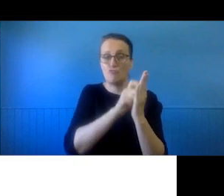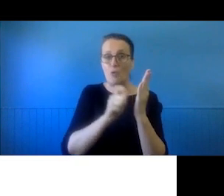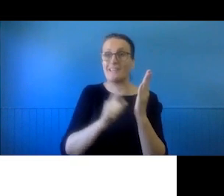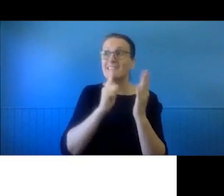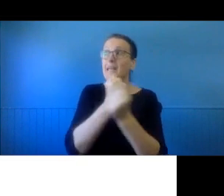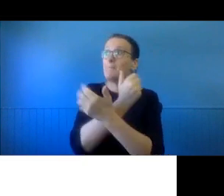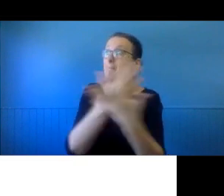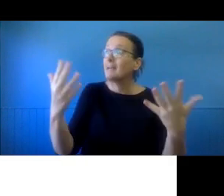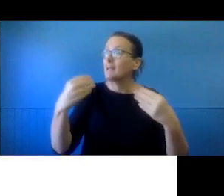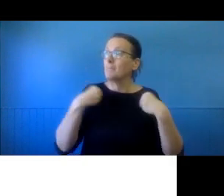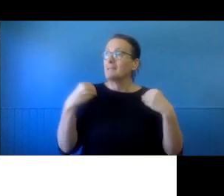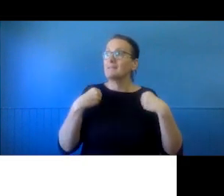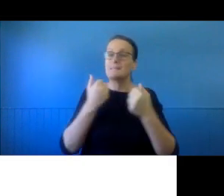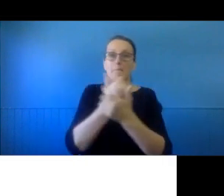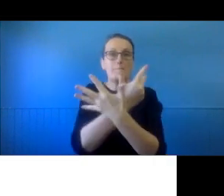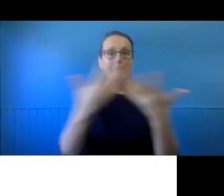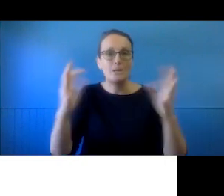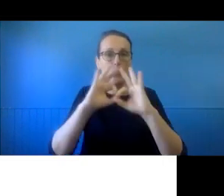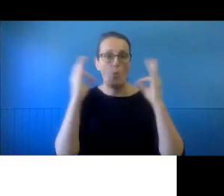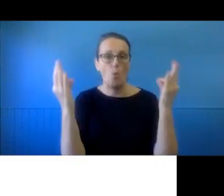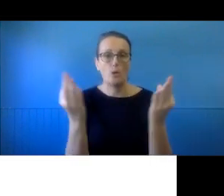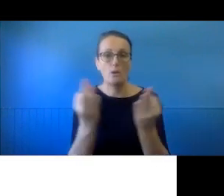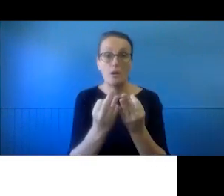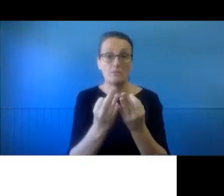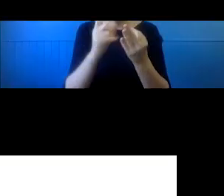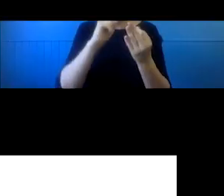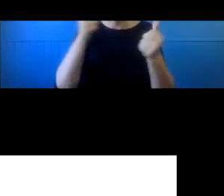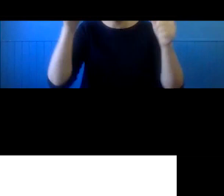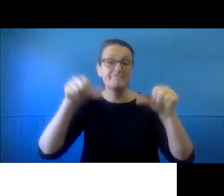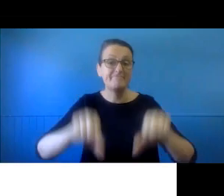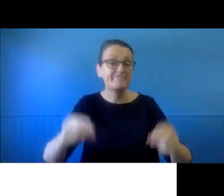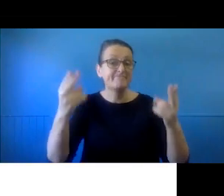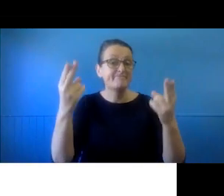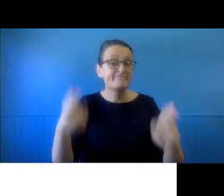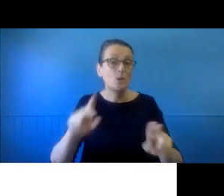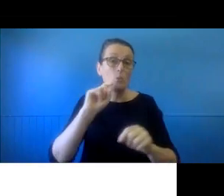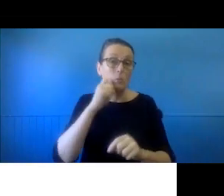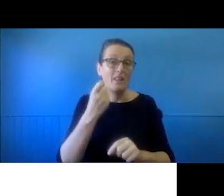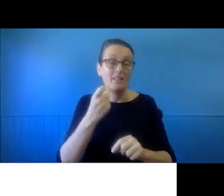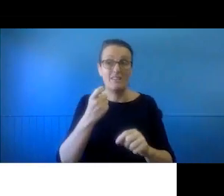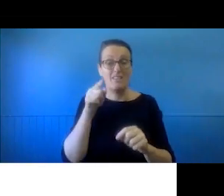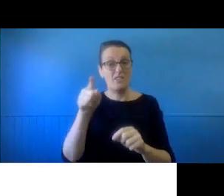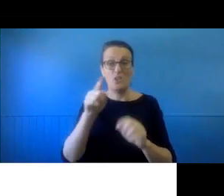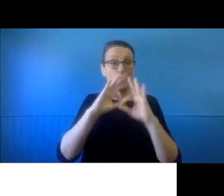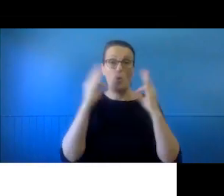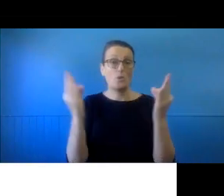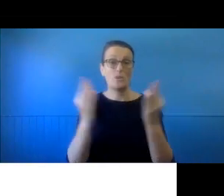many organisations will not survive, will be lost, at least in their